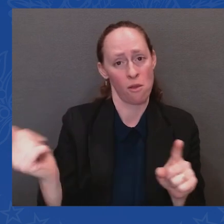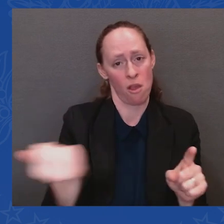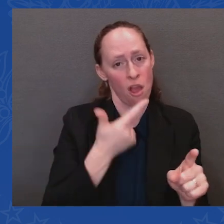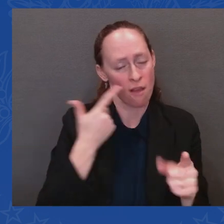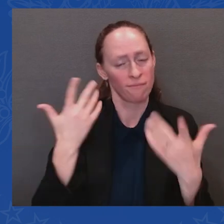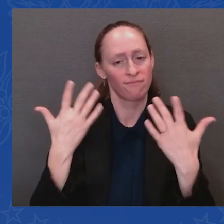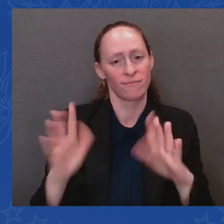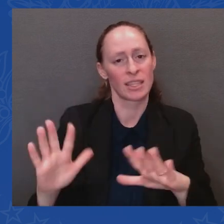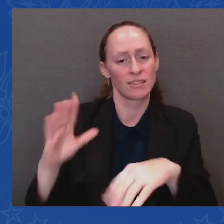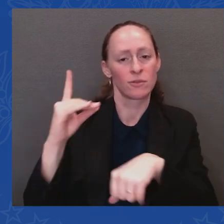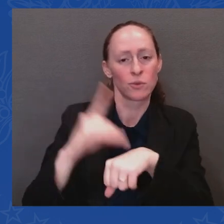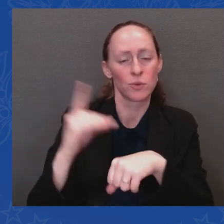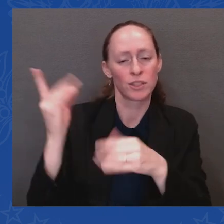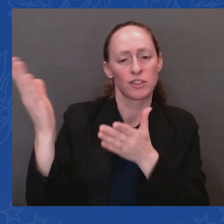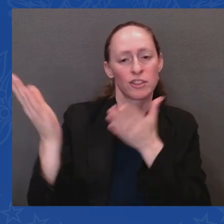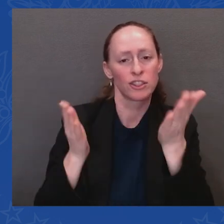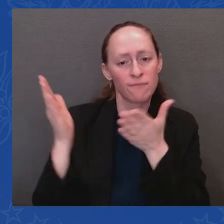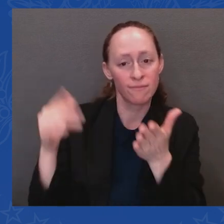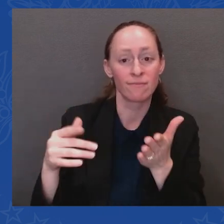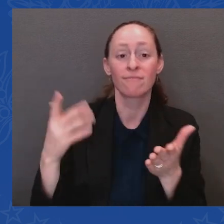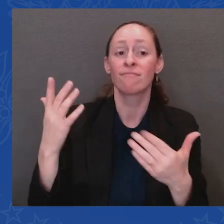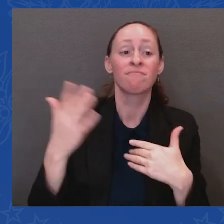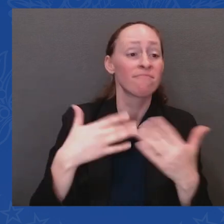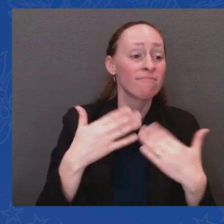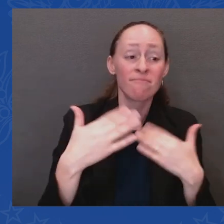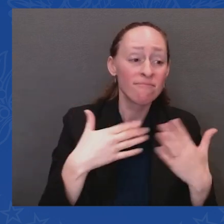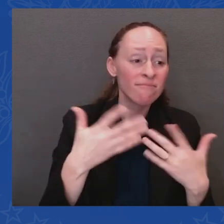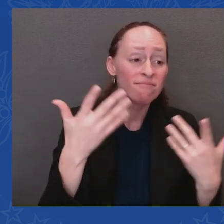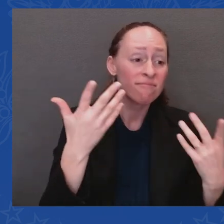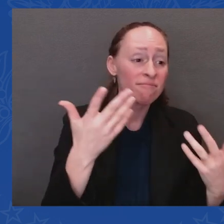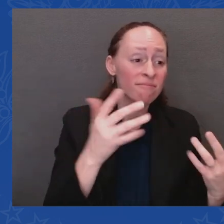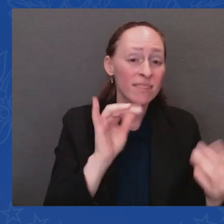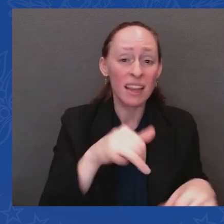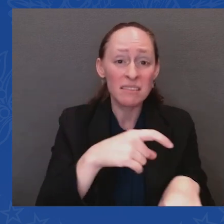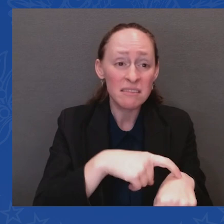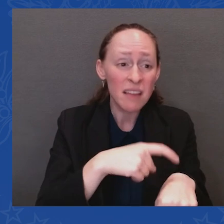and through the worst of times, and they have performed their duties tirelessly.